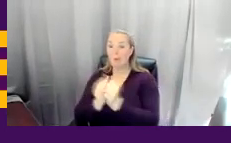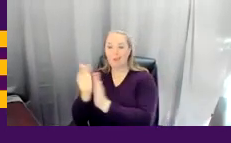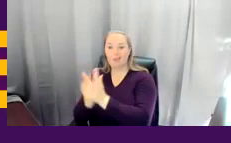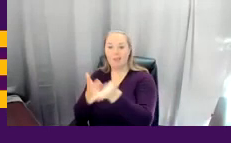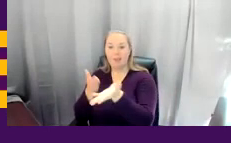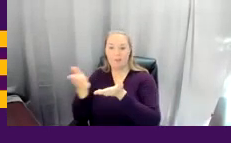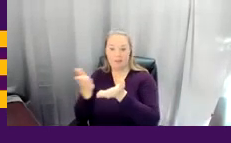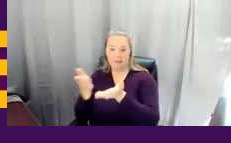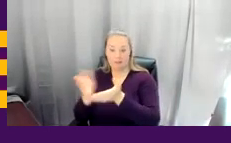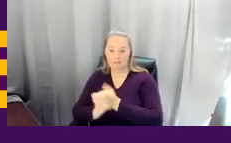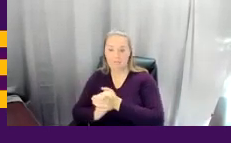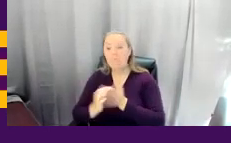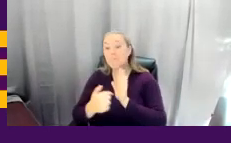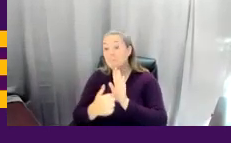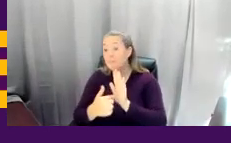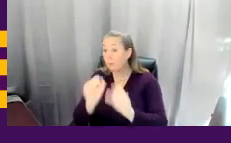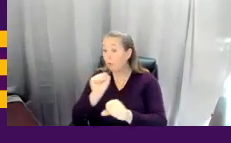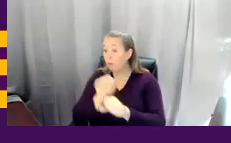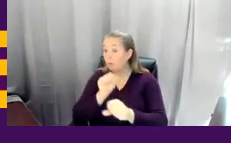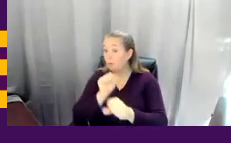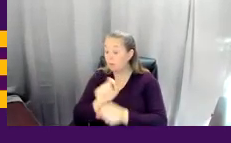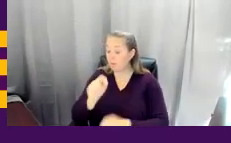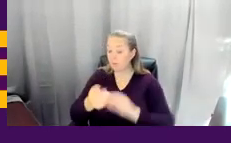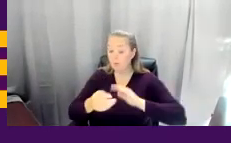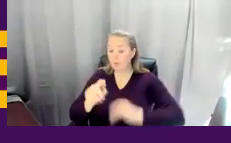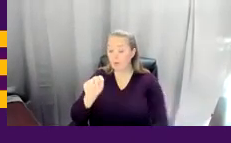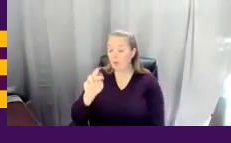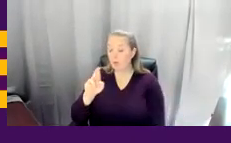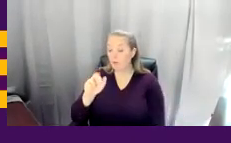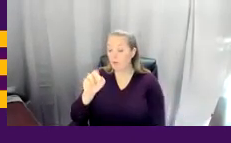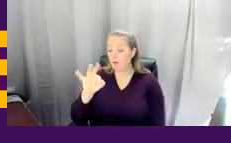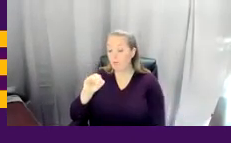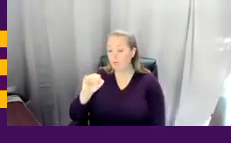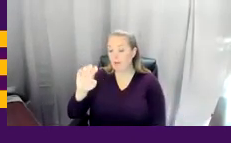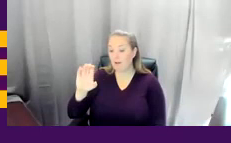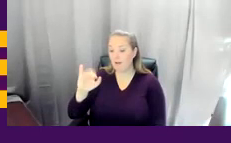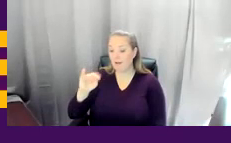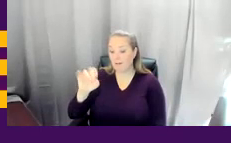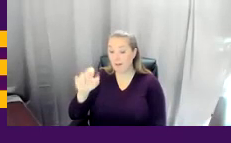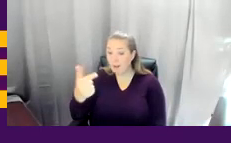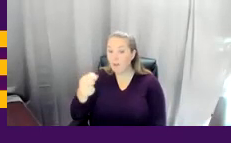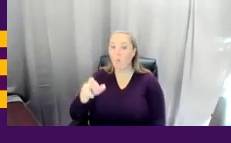ECONOMIC, SOCIAL OR OTHER VULNERABILITY DUE TO INDIVIDUAL OR COMMUNITY CONTACT WITH THE CRIMINAL